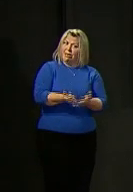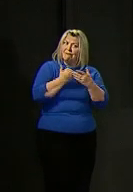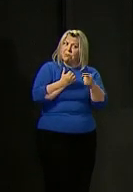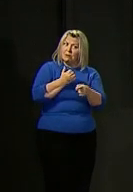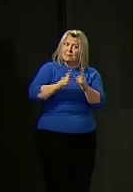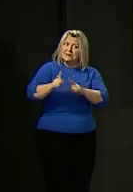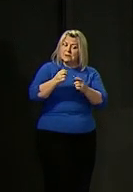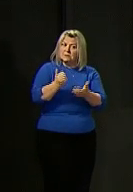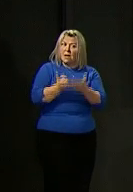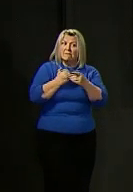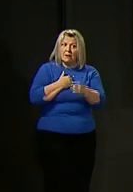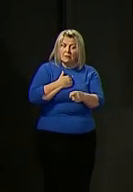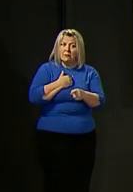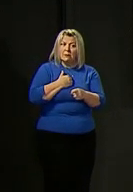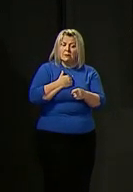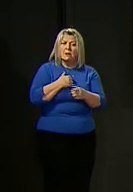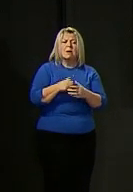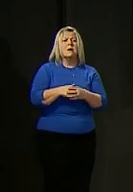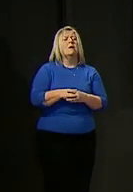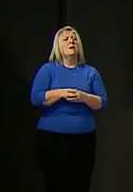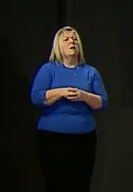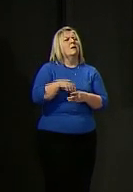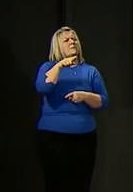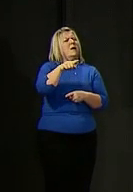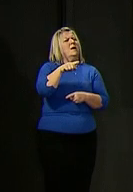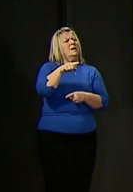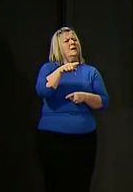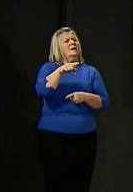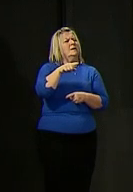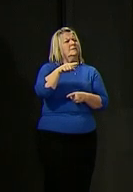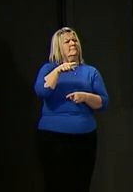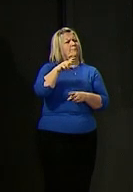following week Matt Hancock I noticed the test and strategy of all a hundred